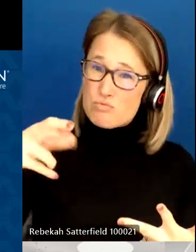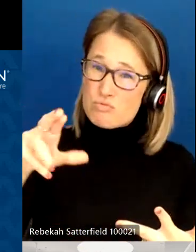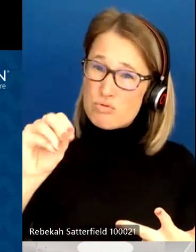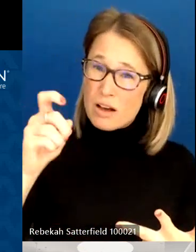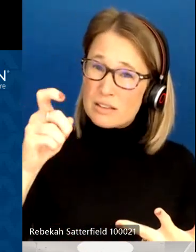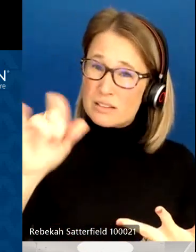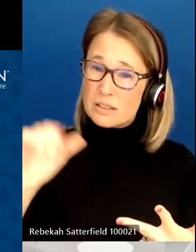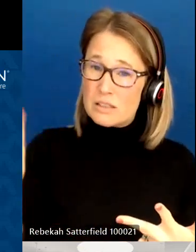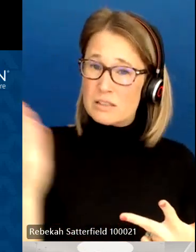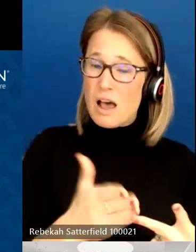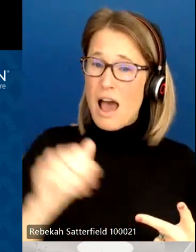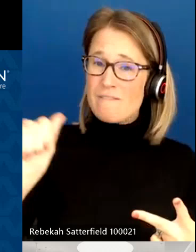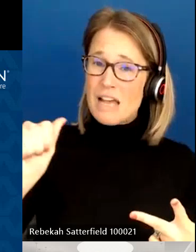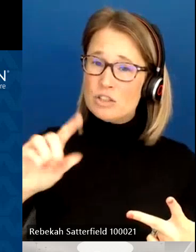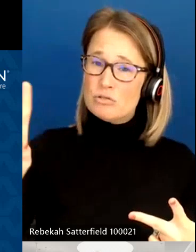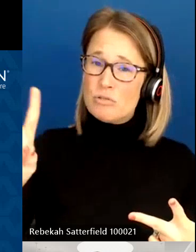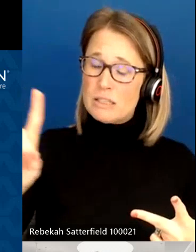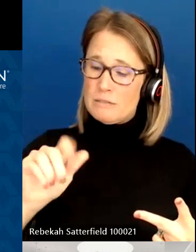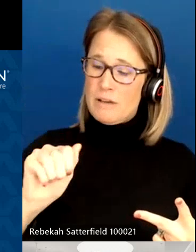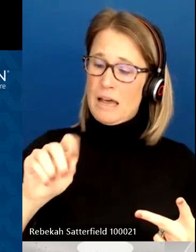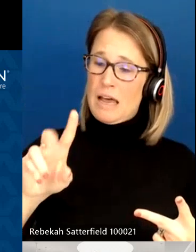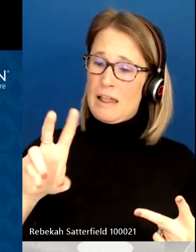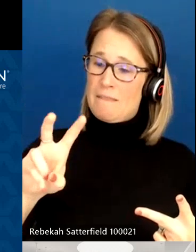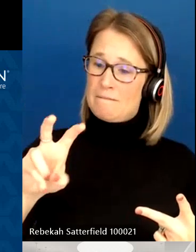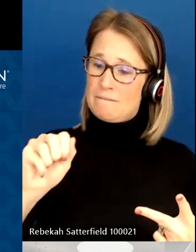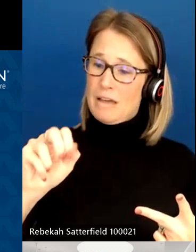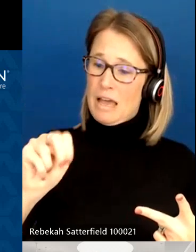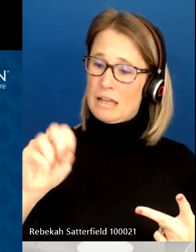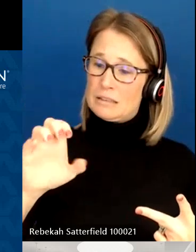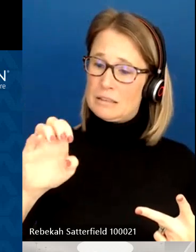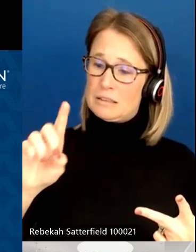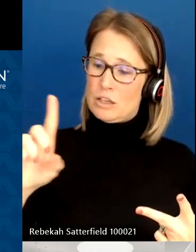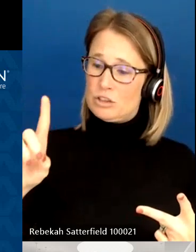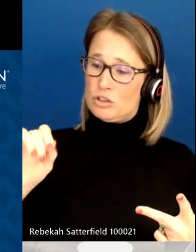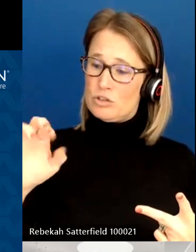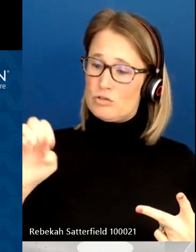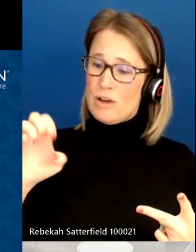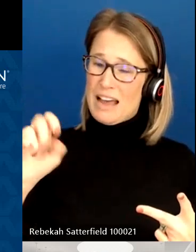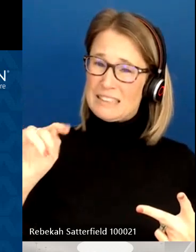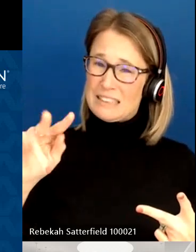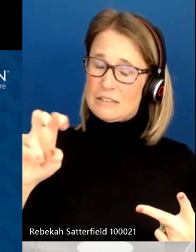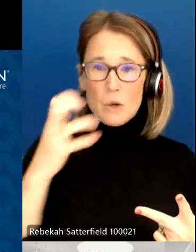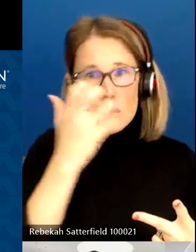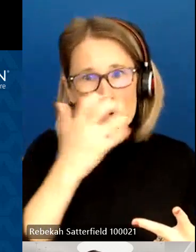those are all sensitive topics to begin with right uh end of life types of things no one wants to